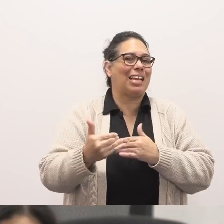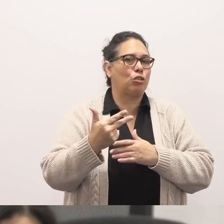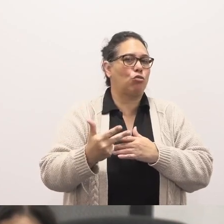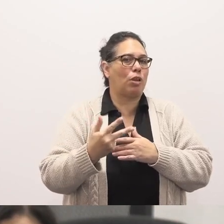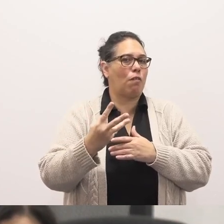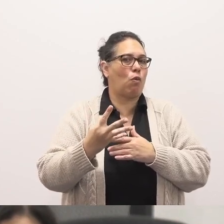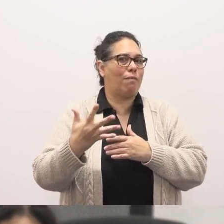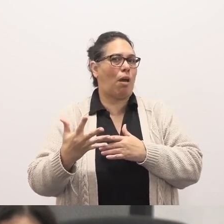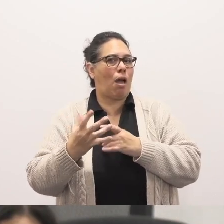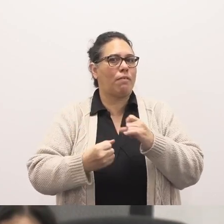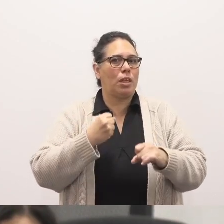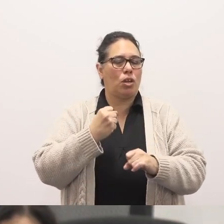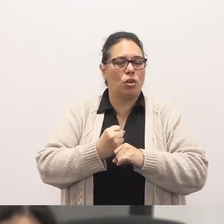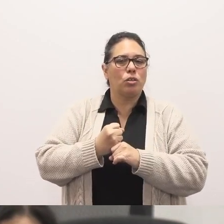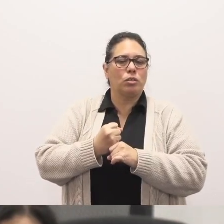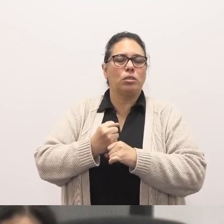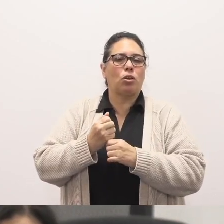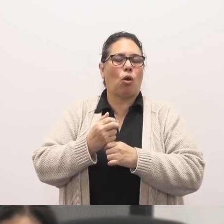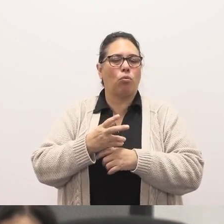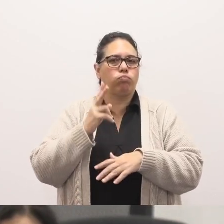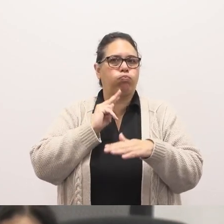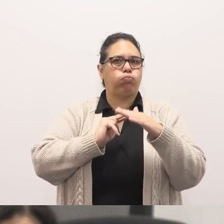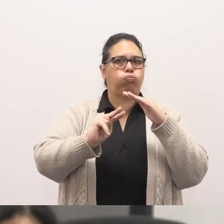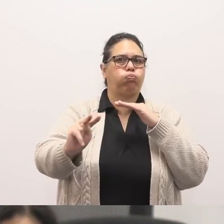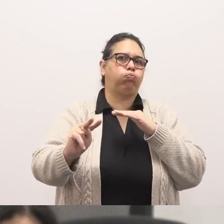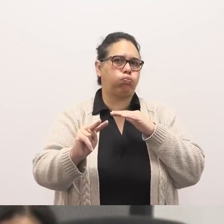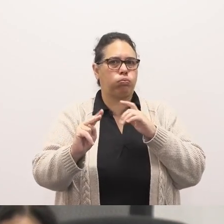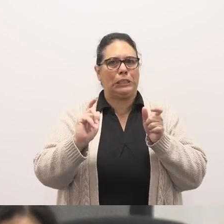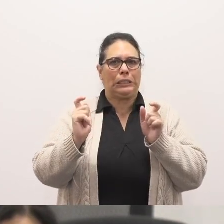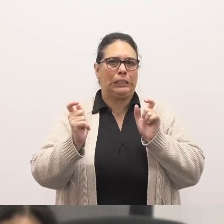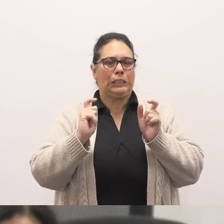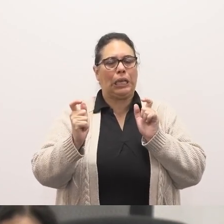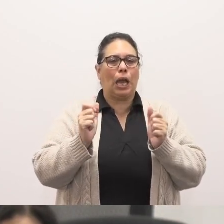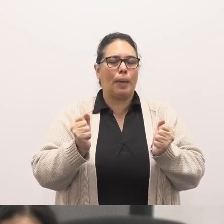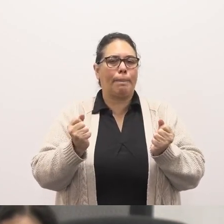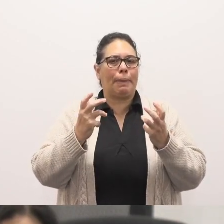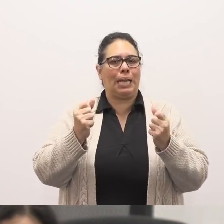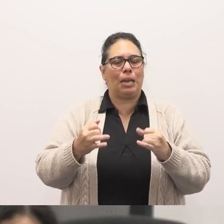So we anticipate quite a few moves with many of our individual modernization projects,